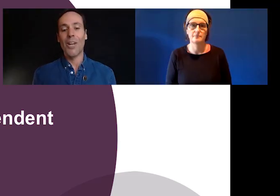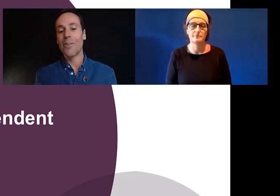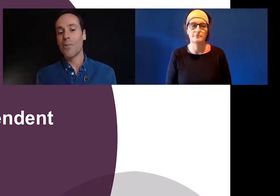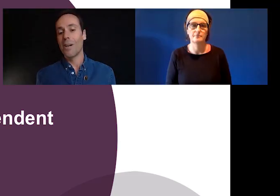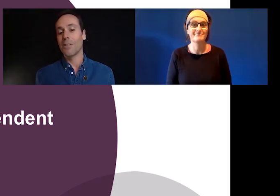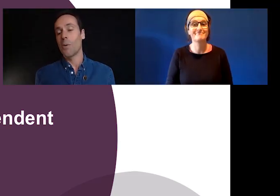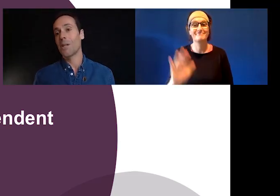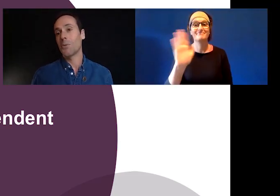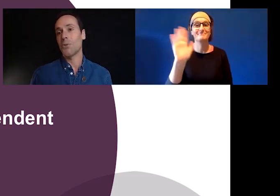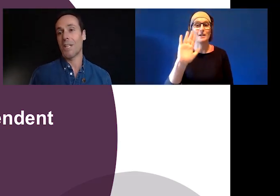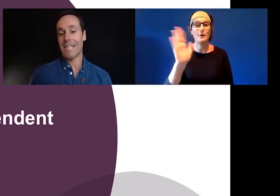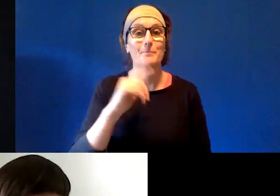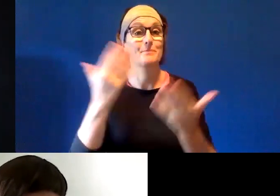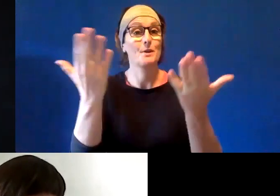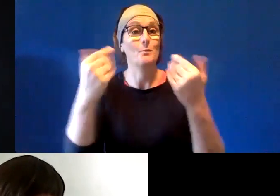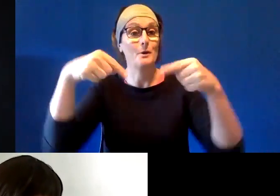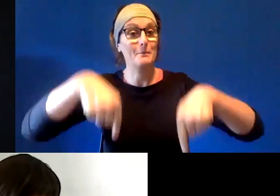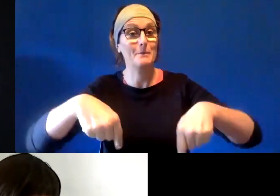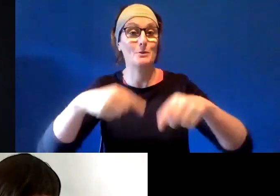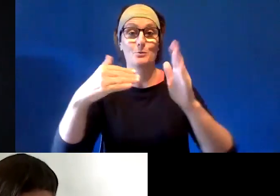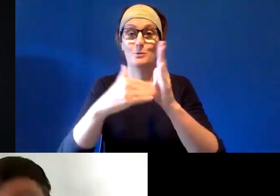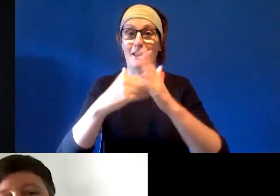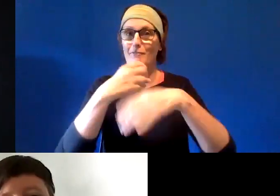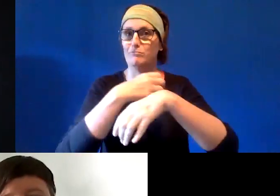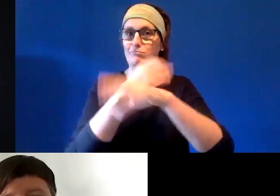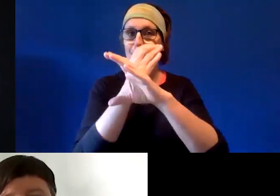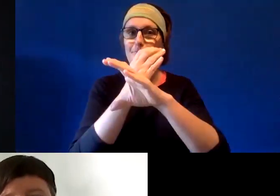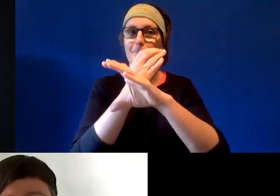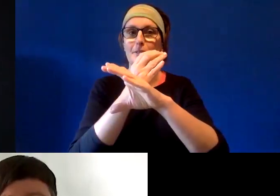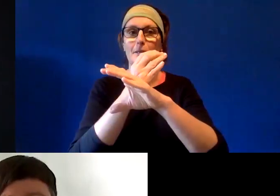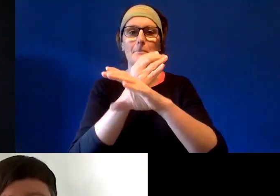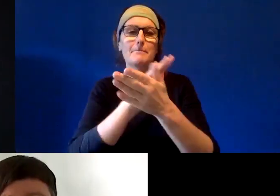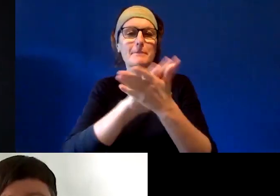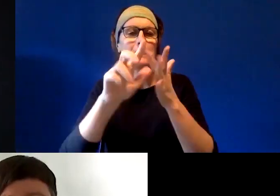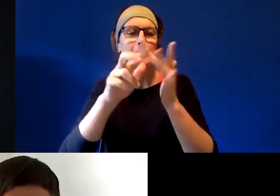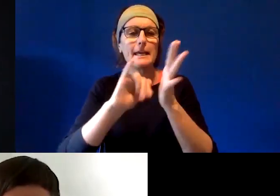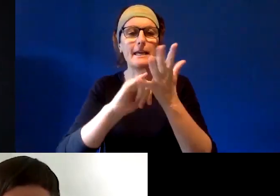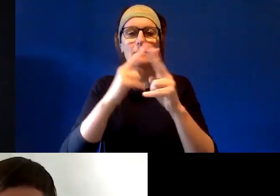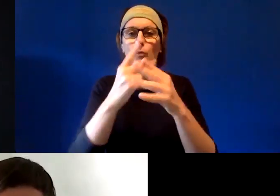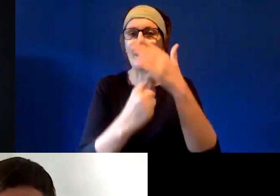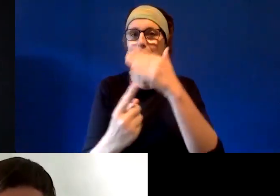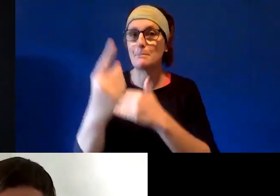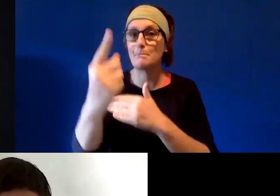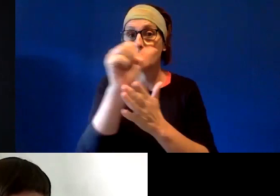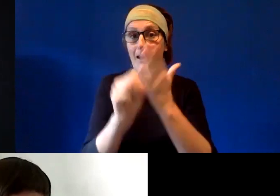Hello, everyone. Welcome to today's webinar tips for an independent artist. My name is Kevin. I work in the